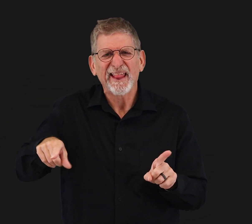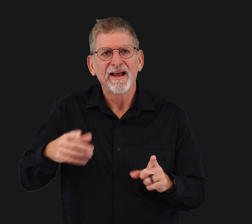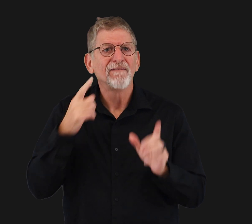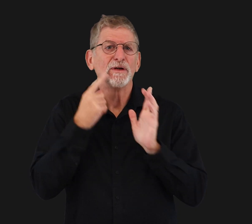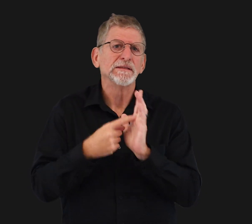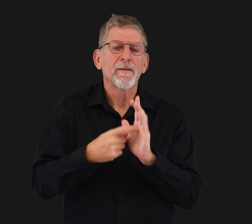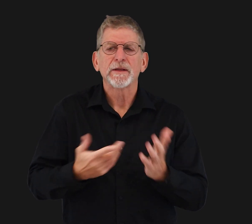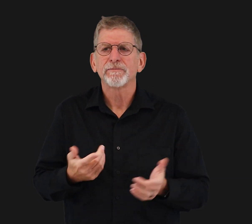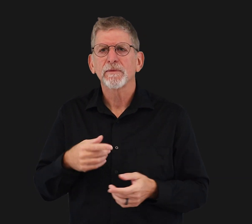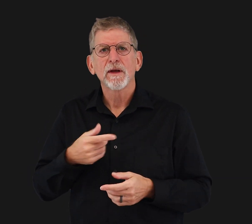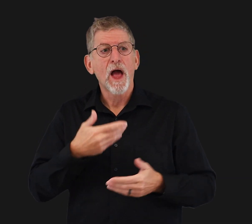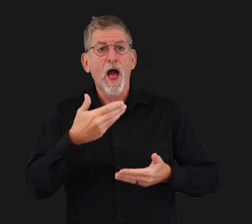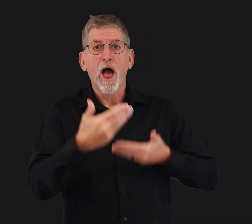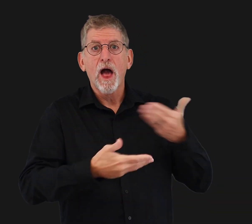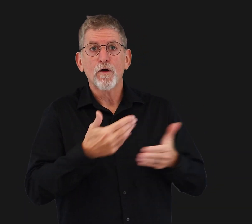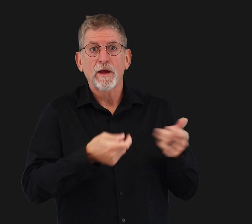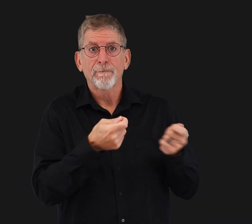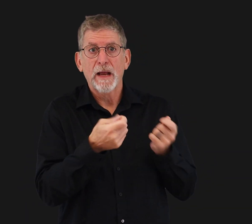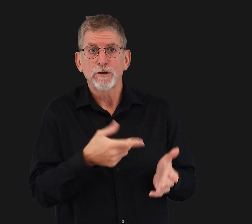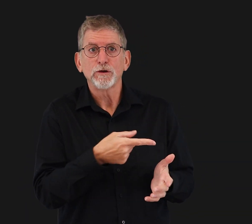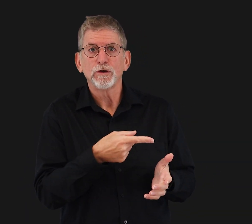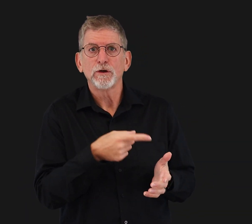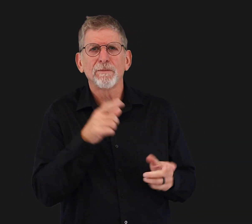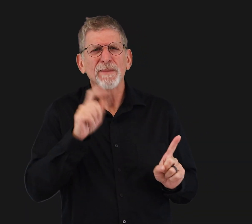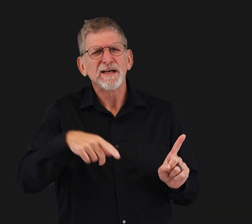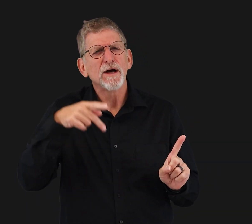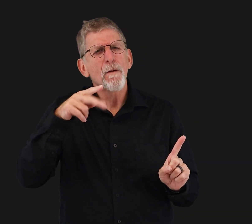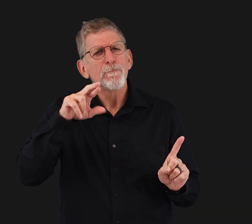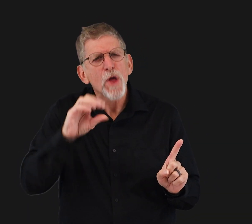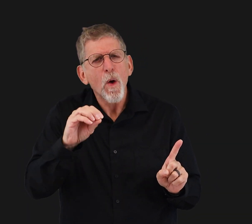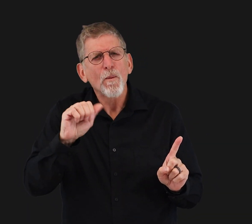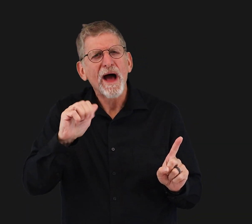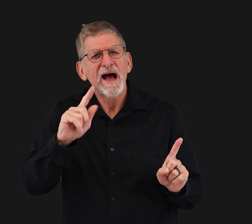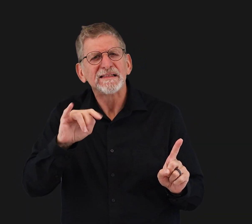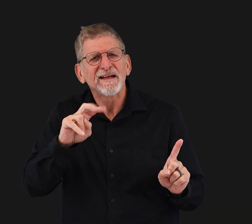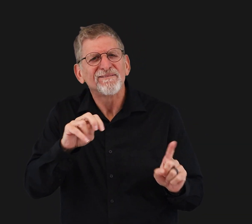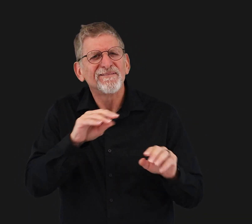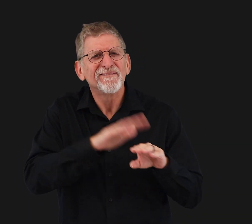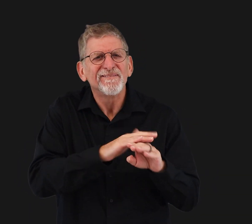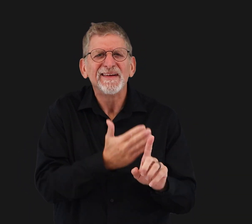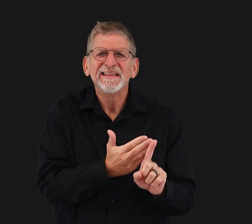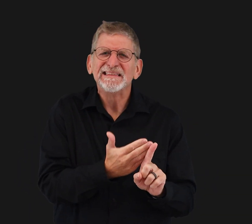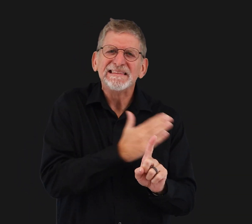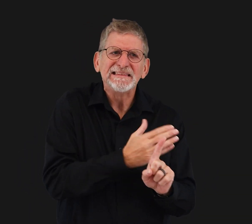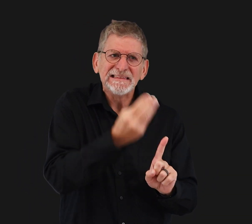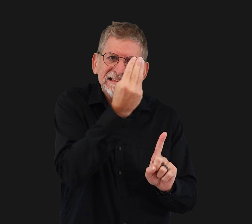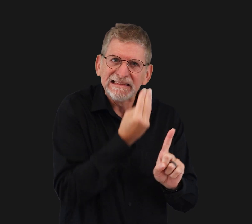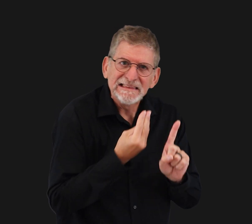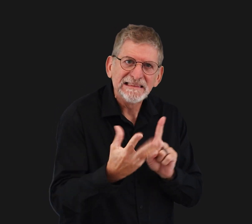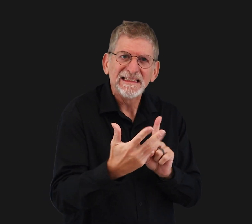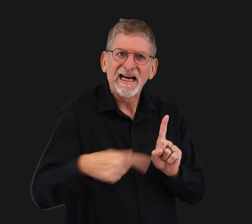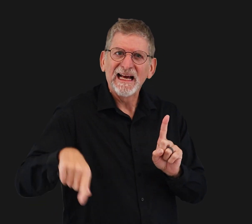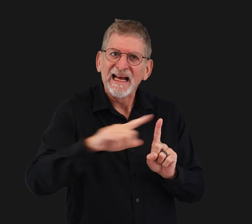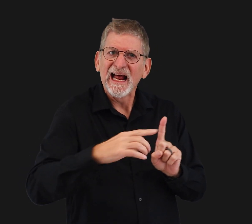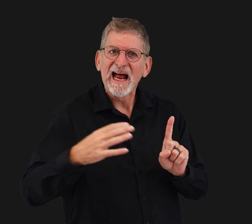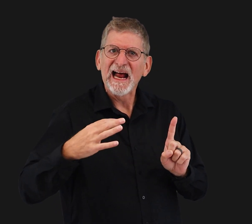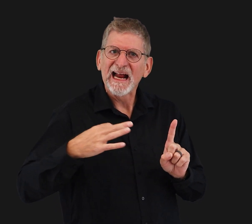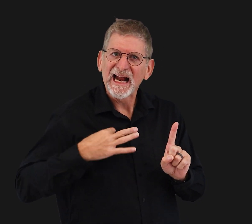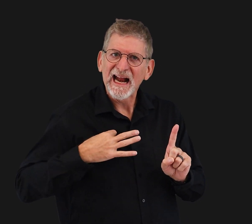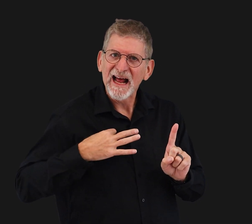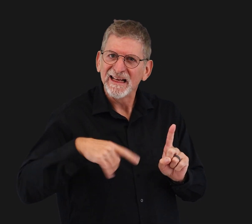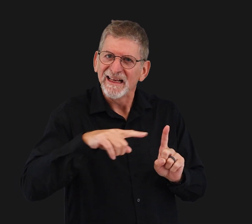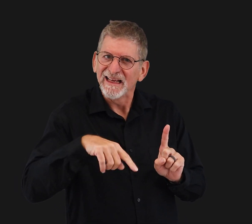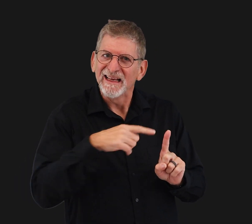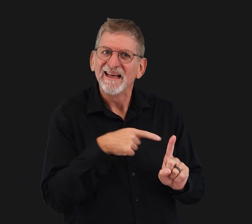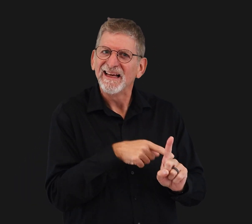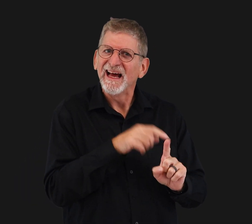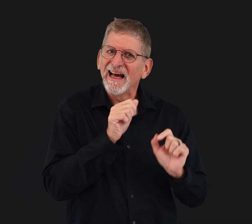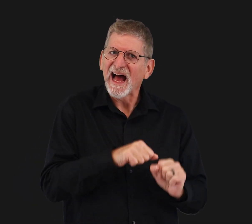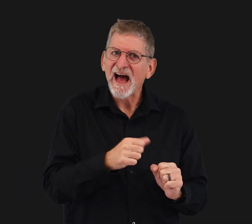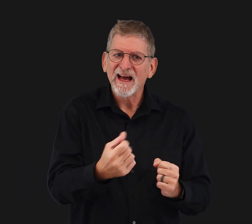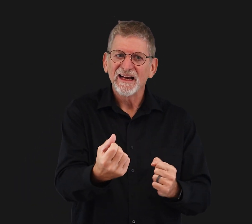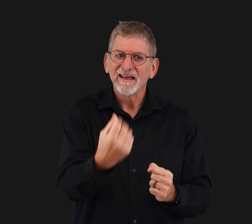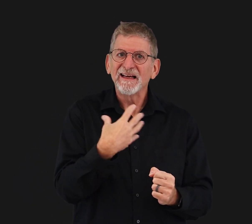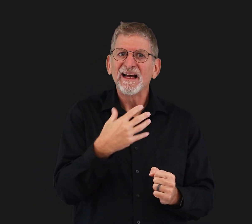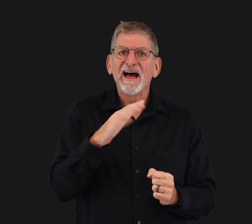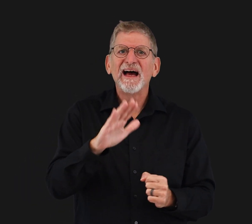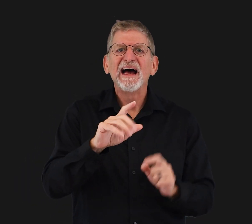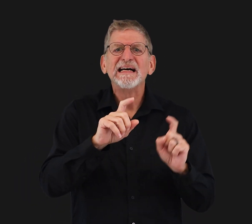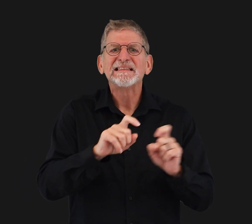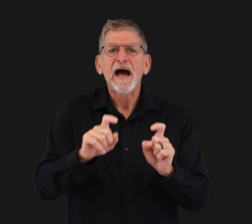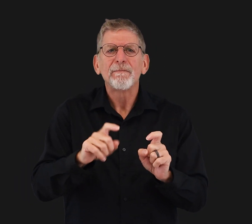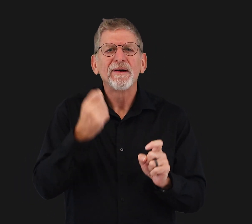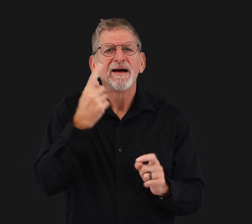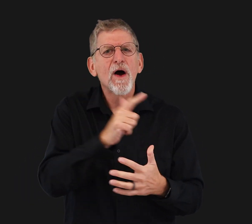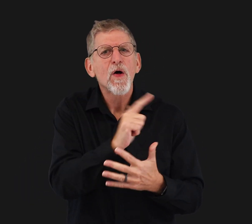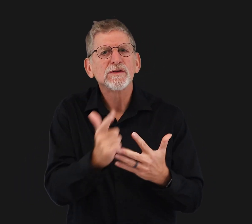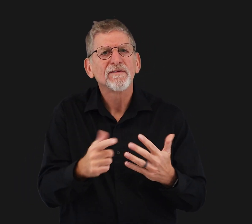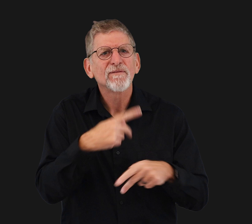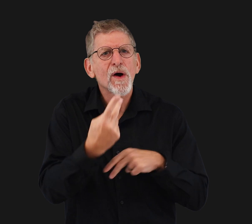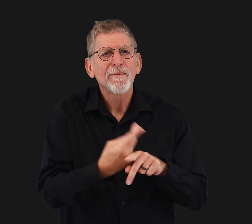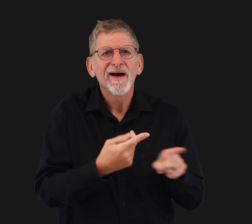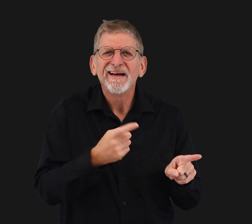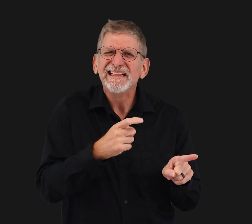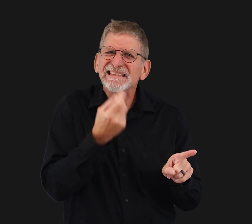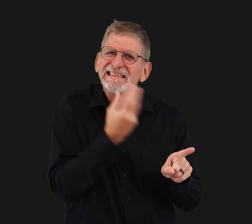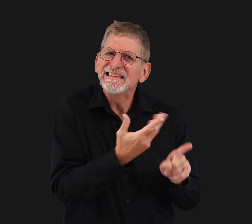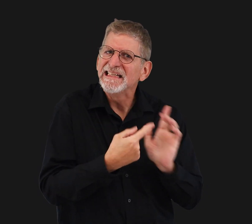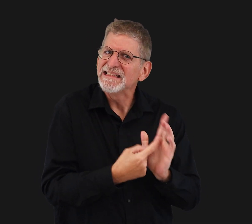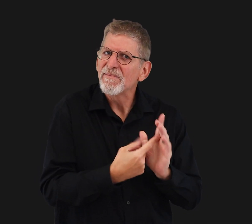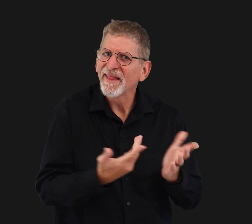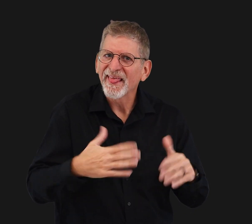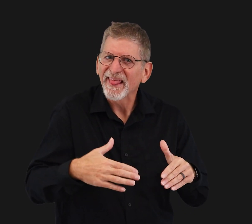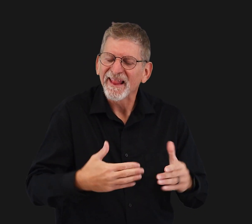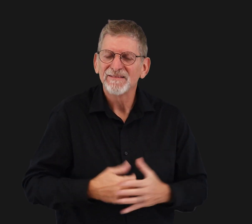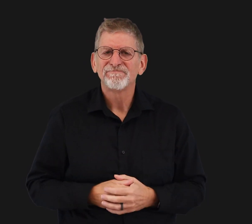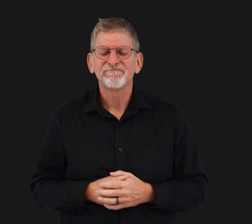(e.g., hiring managers proactively informing candidates that they can submit exams in an alternate format.)